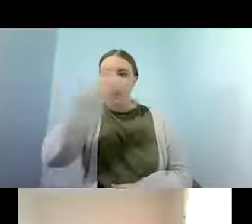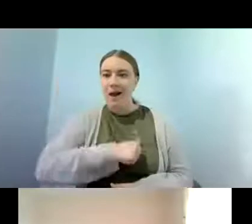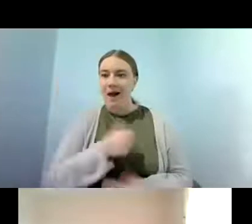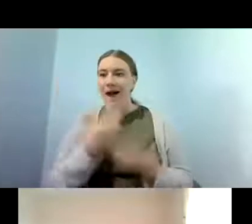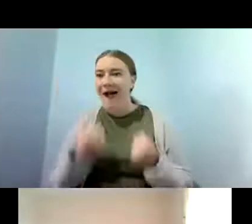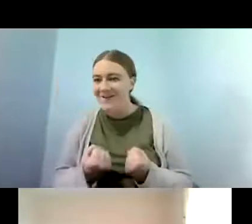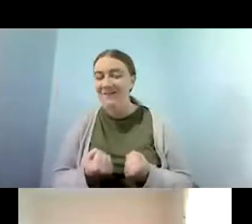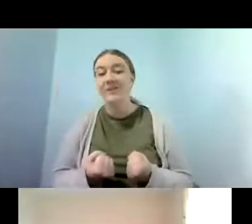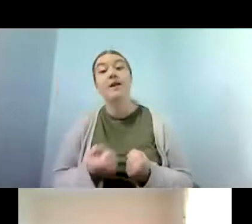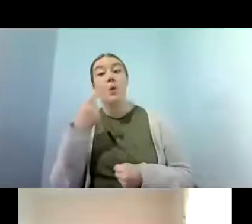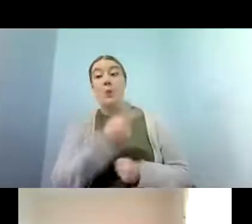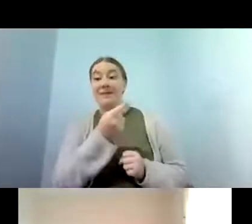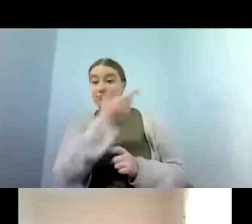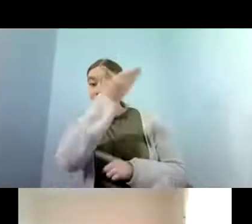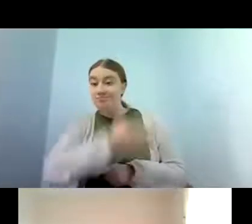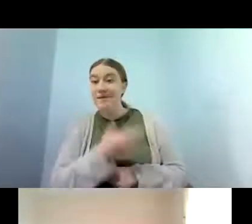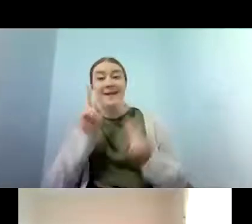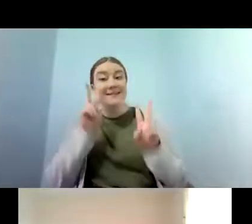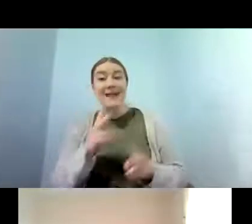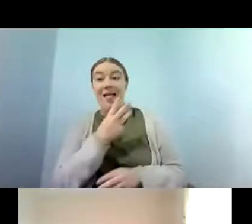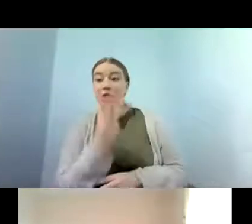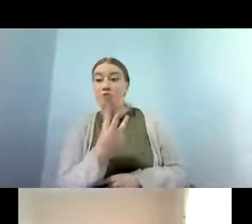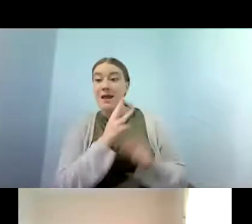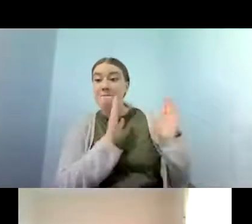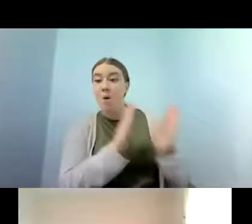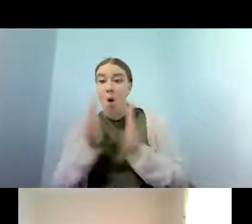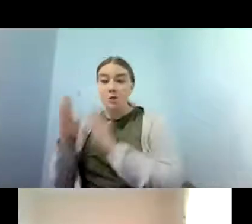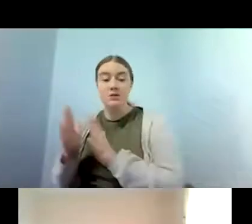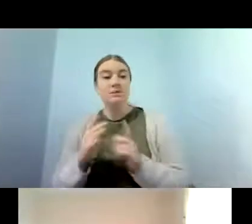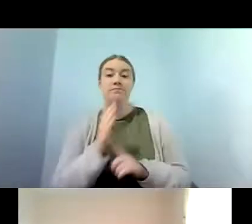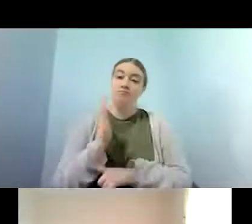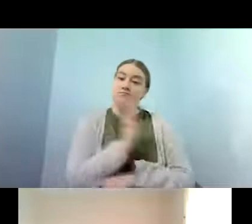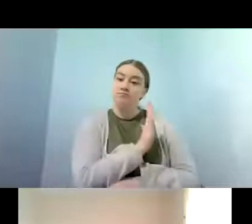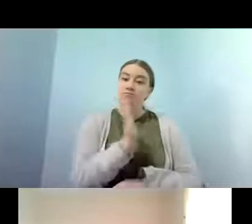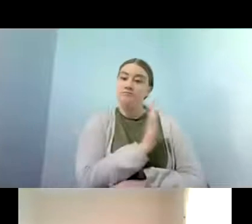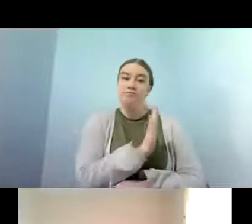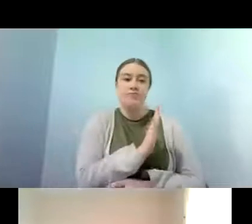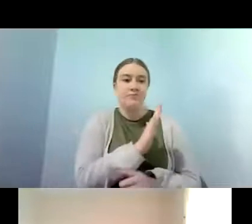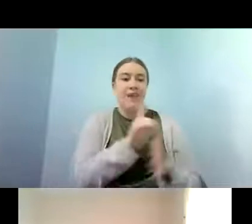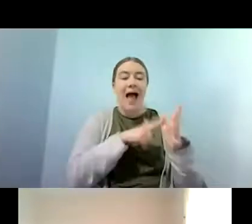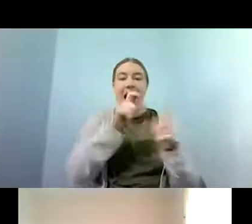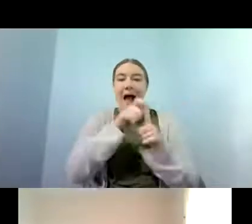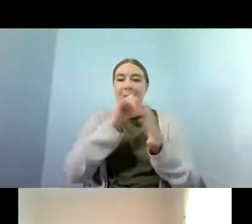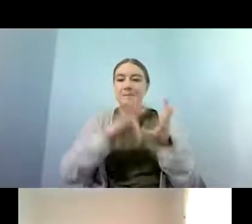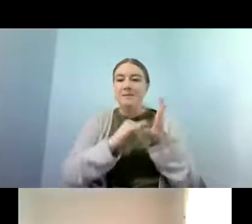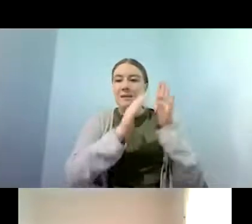slide you can see free boxes so the first one um is the apps box and this is a screenshot of the